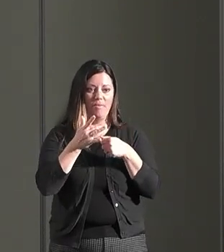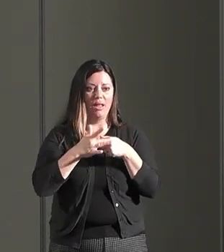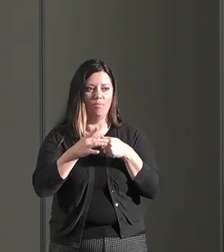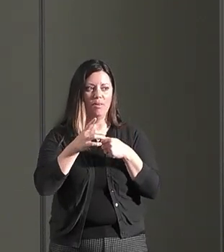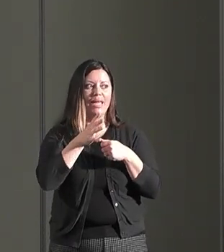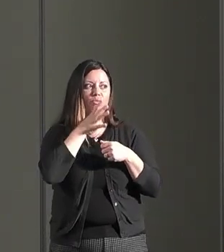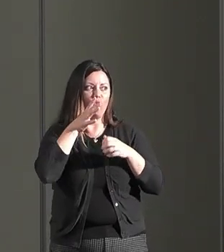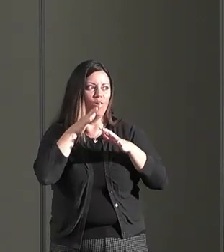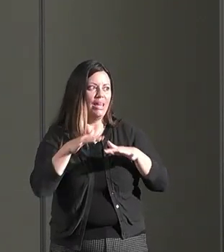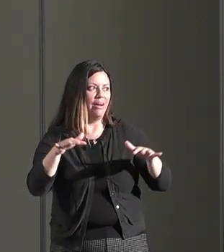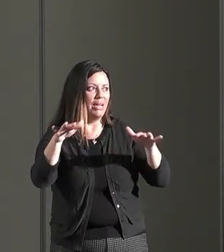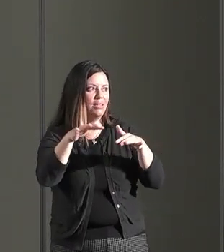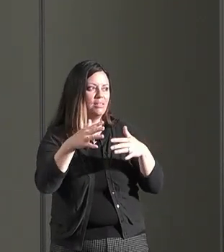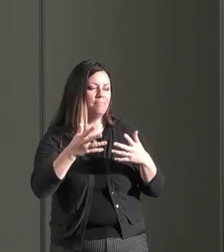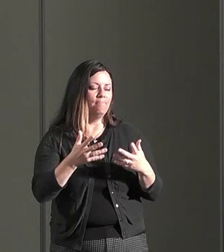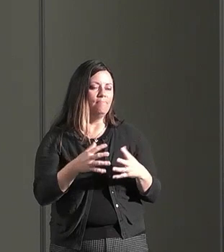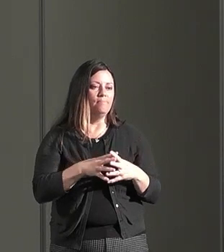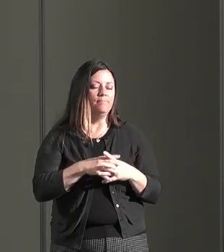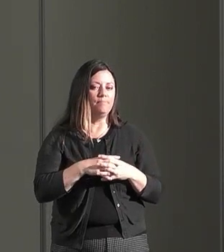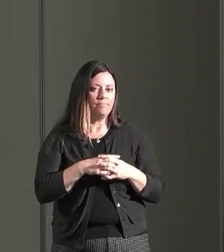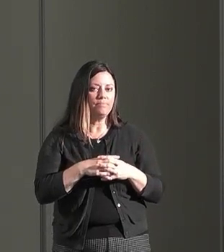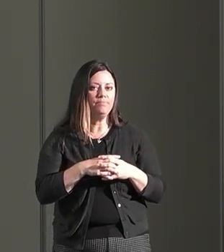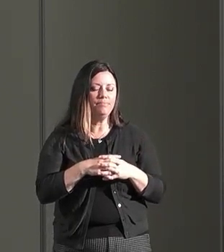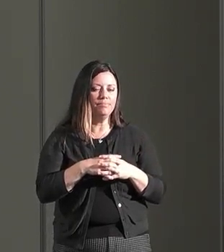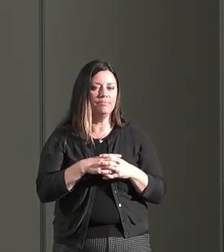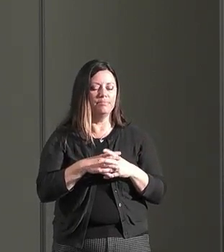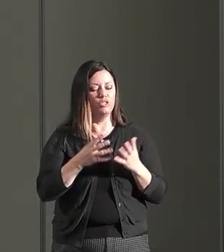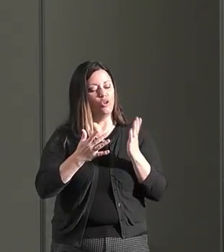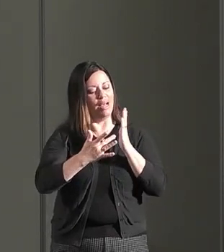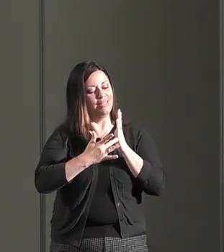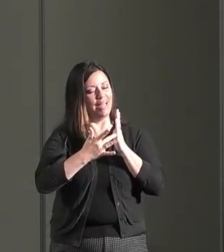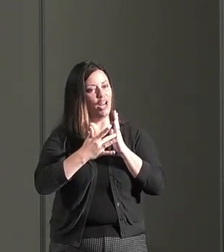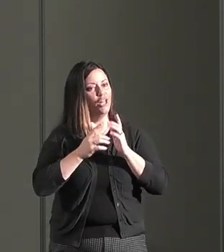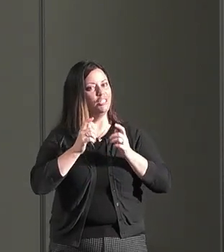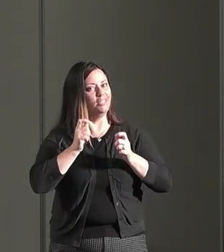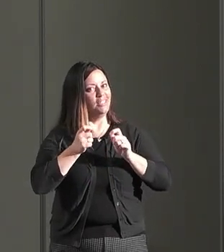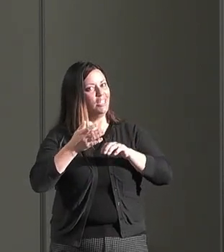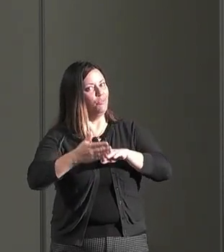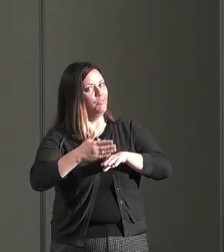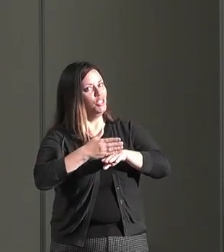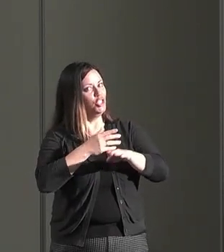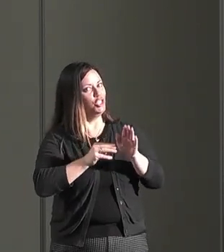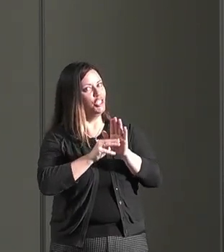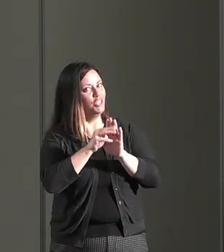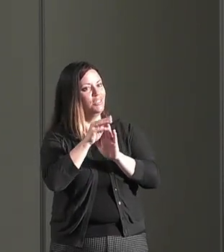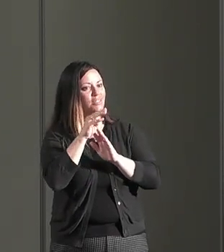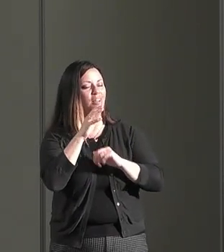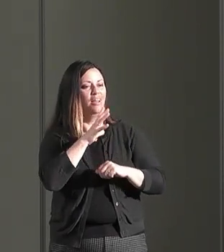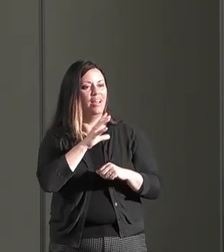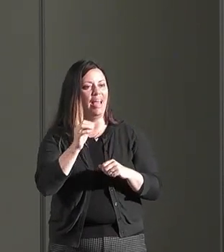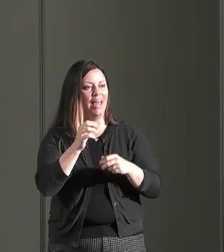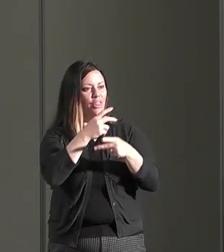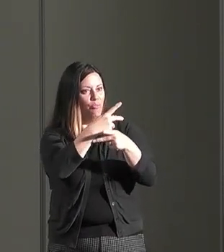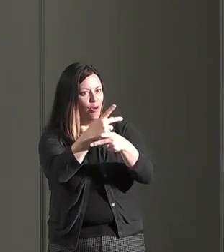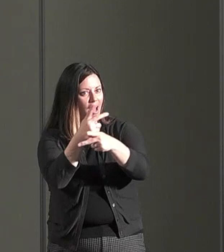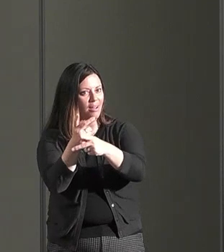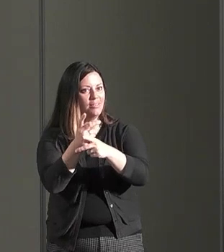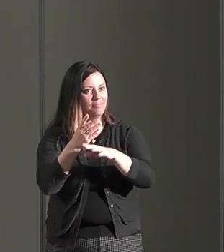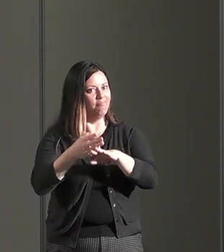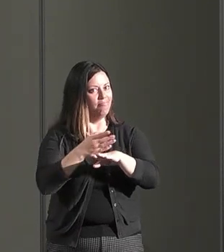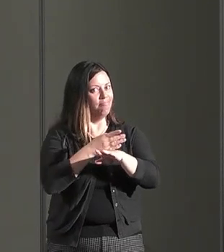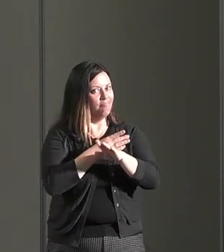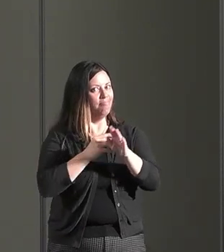areas. So as the technology matures and as augmented reality products mature, and you